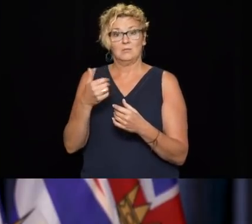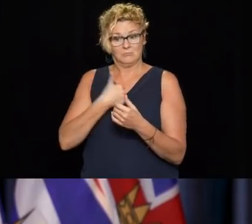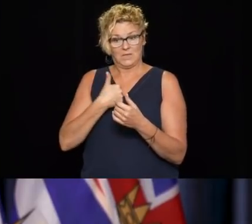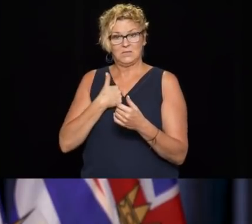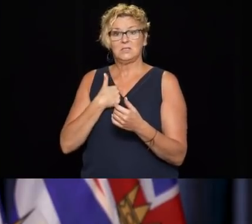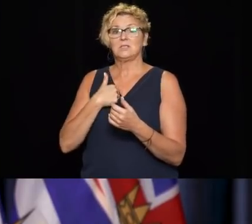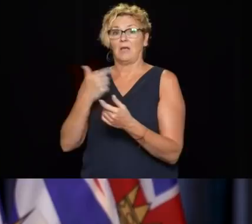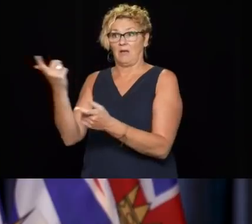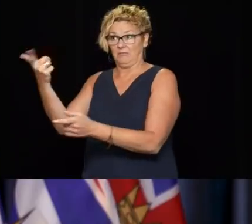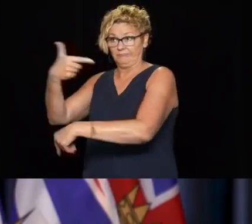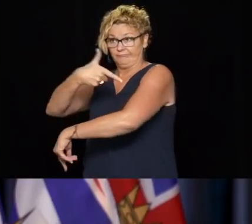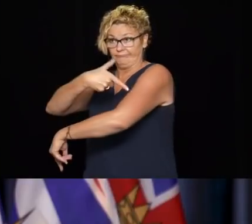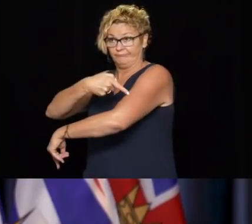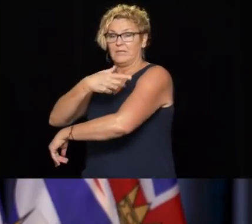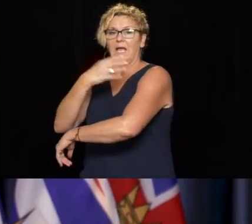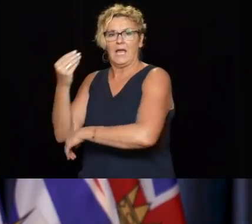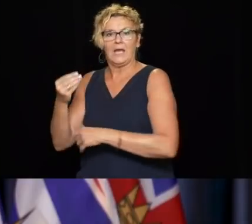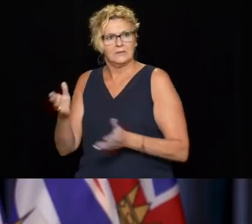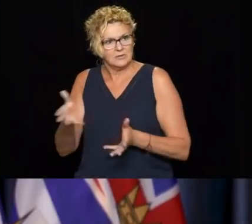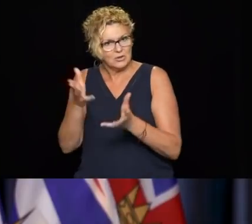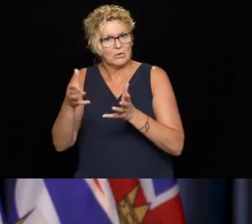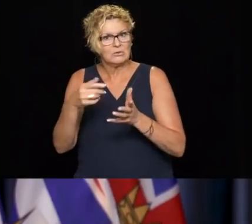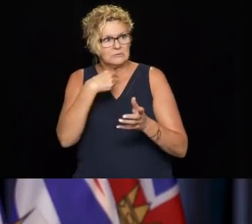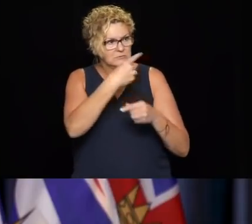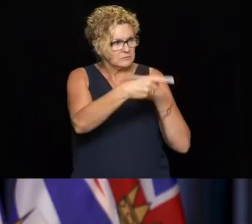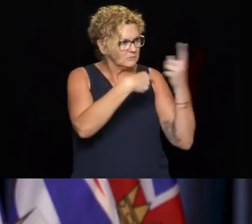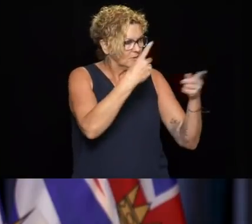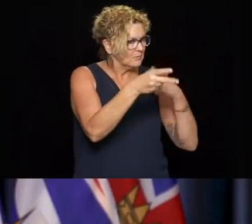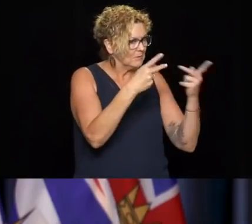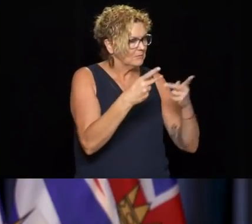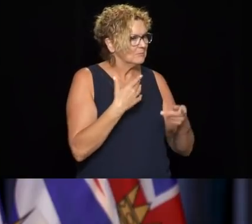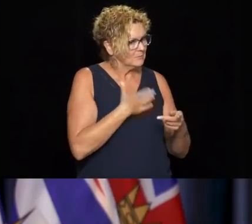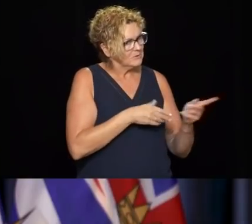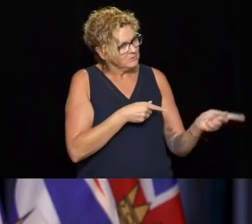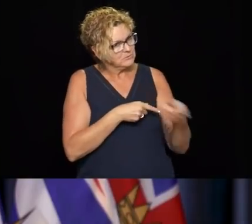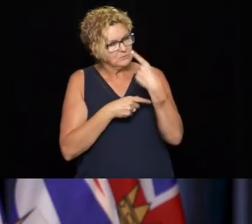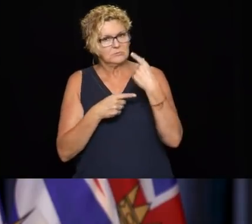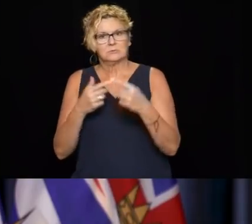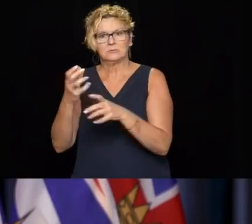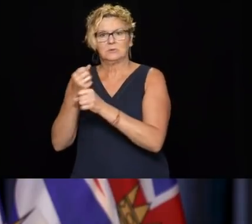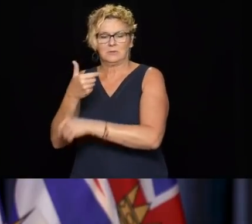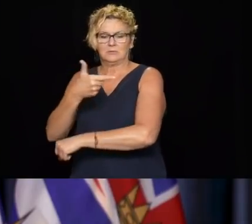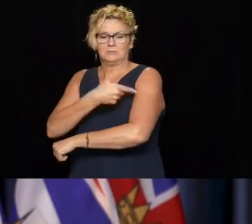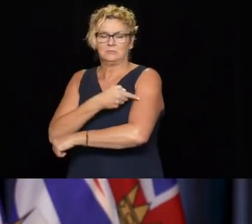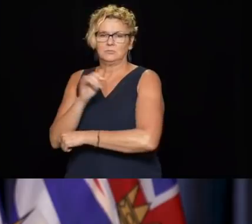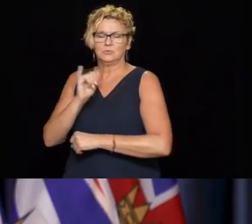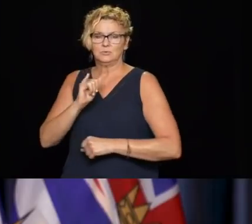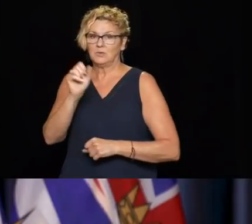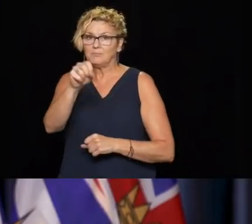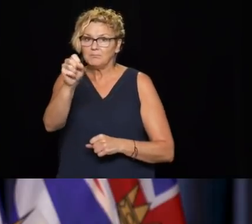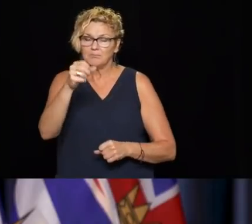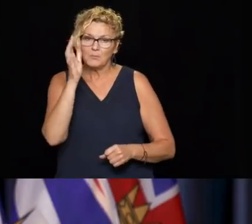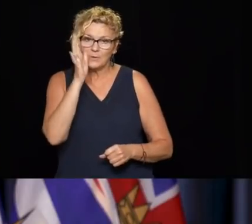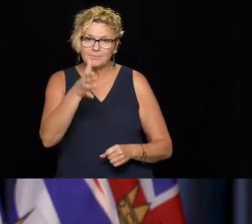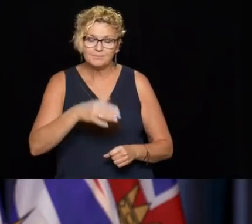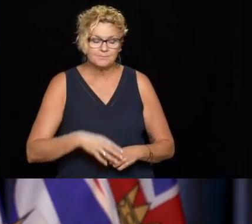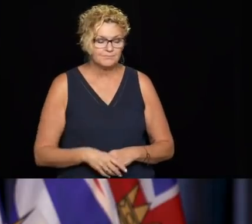Henry and I did it together last year, I don't know if maybe we will do it again, but absolutely, I fully intend on not only